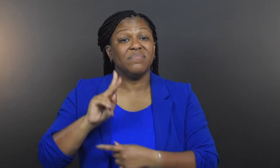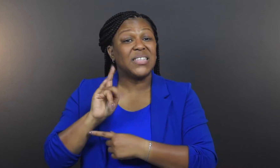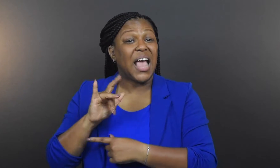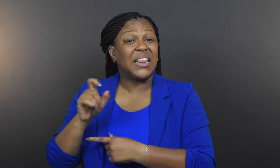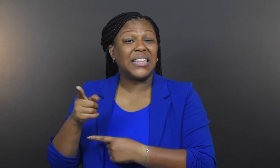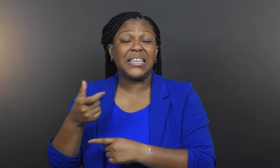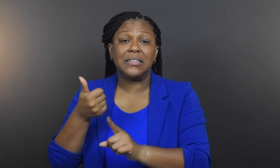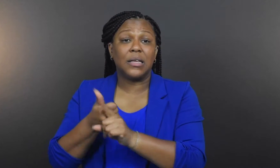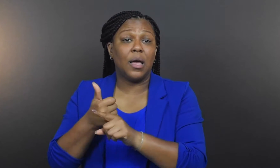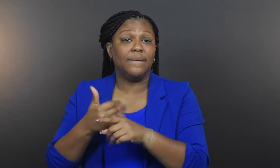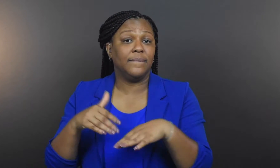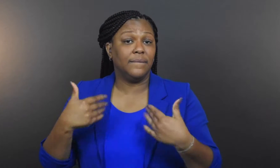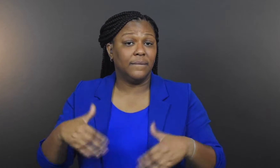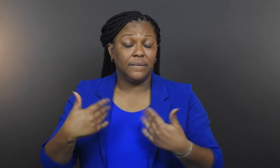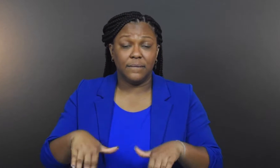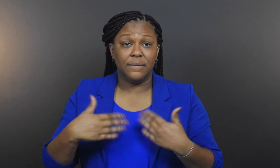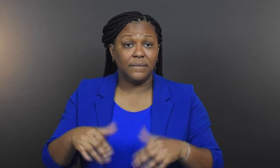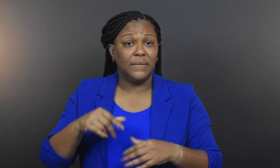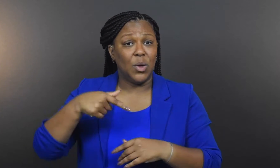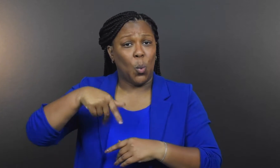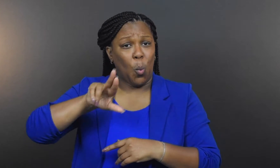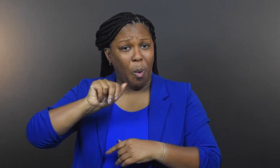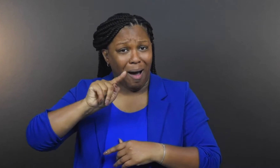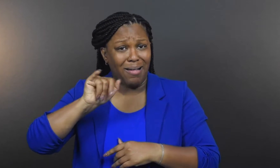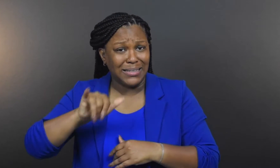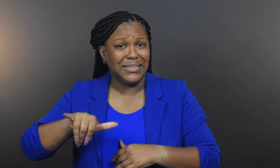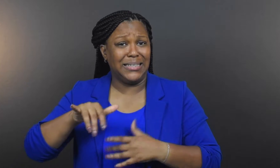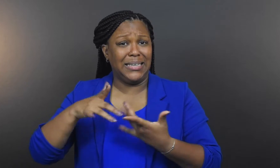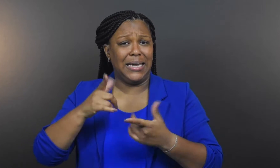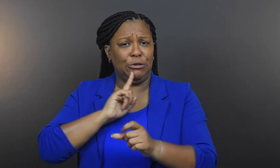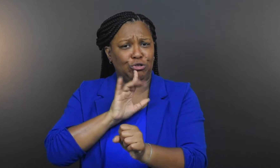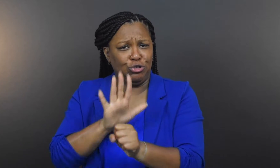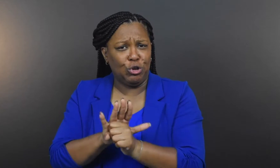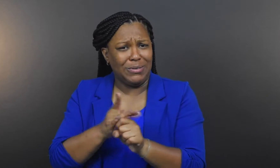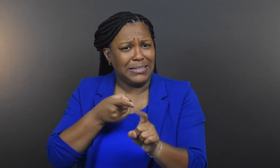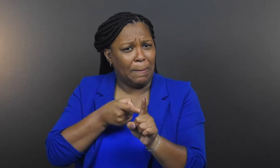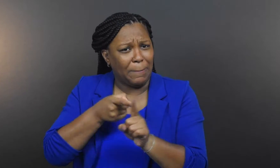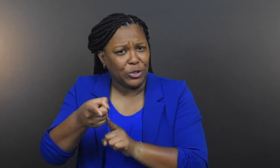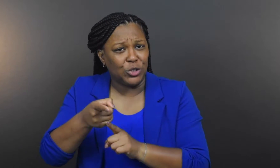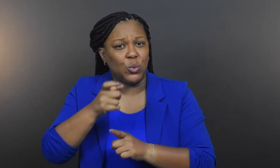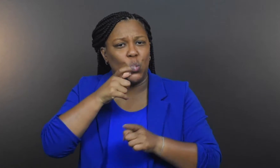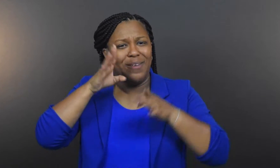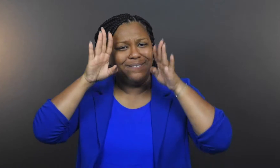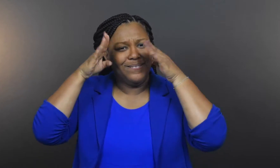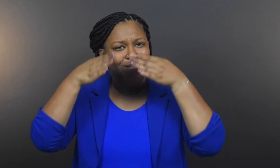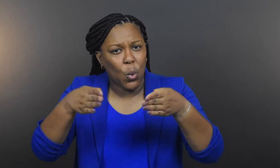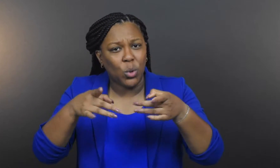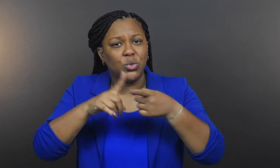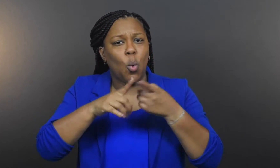Kellie is a quality assurance specialist who focuses on preparing laboratories to test